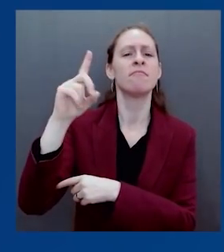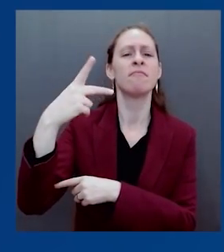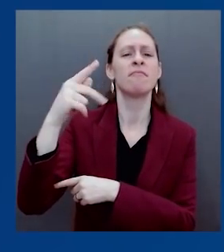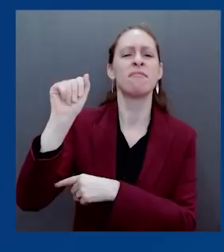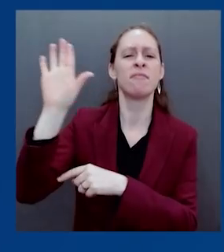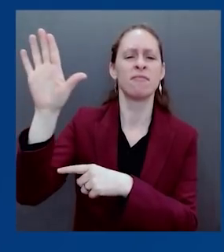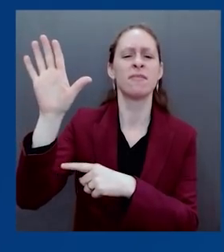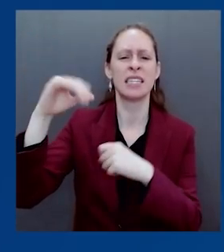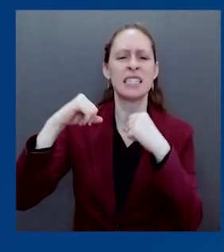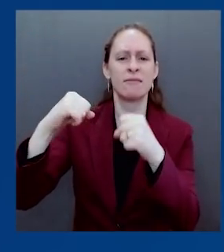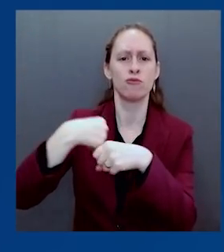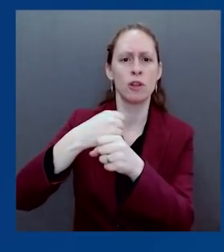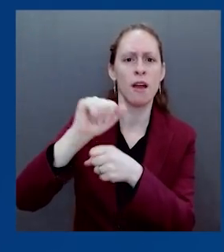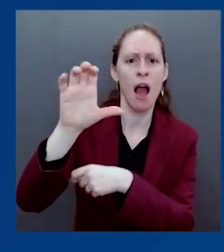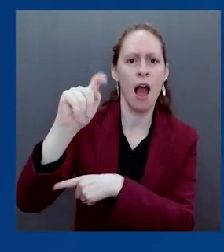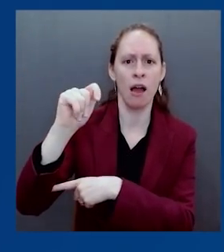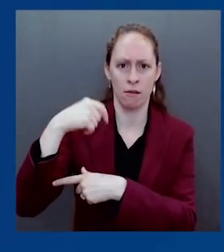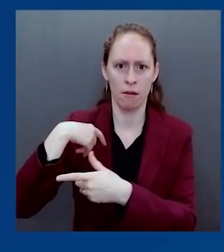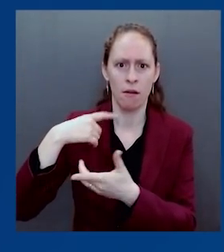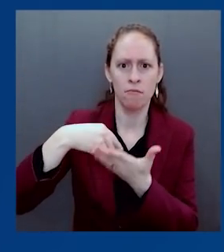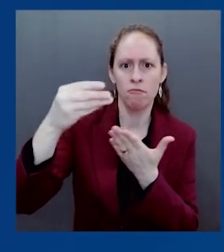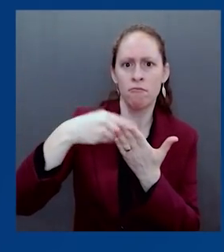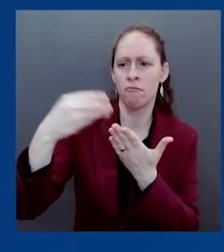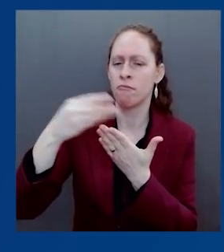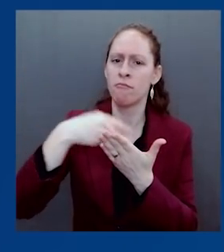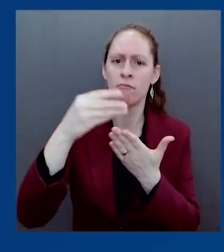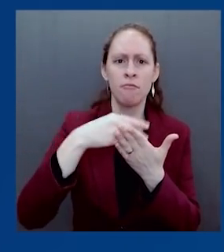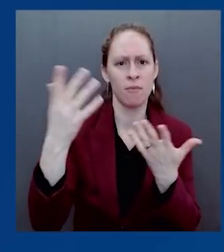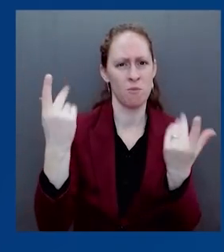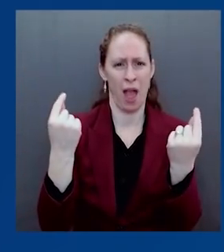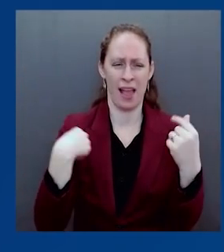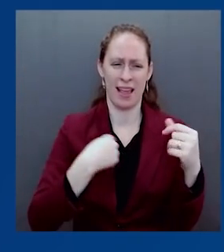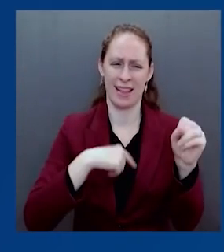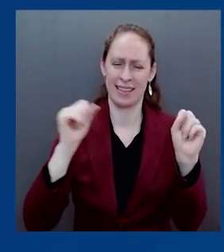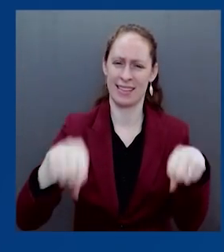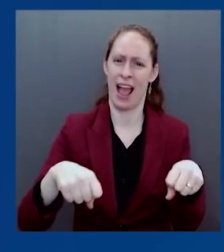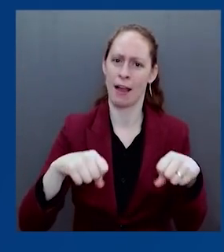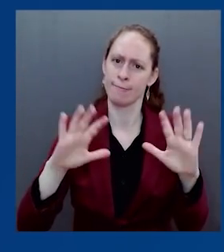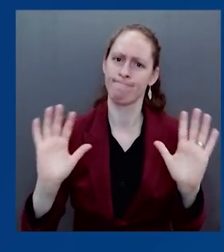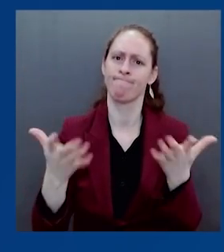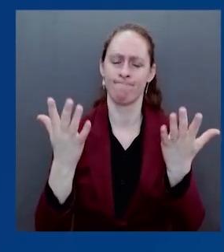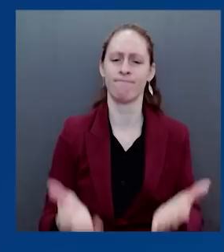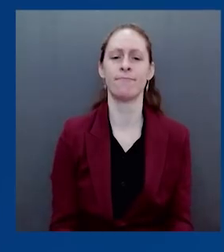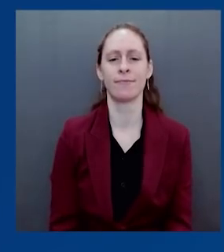Lastly, we're also in the process of ordering another half-million doses of AstraZeneca's